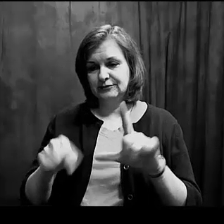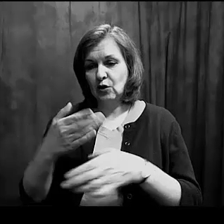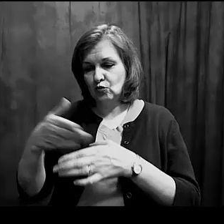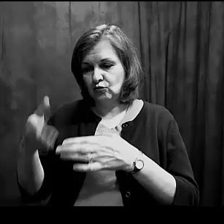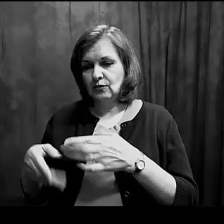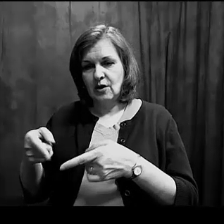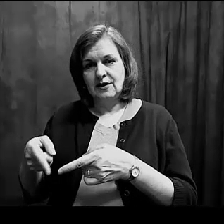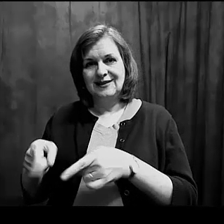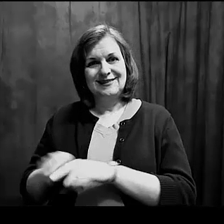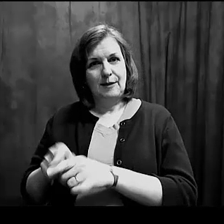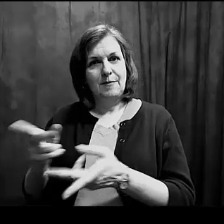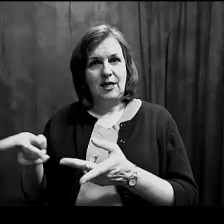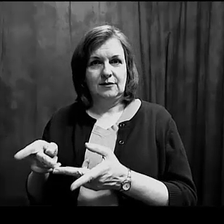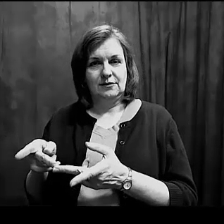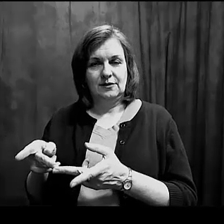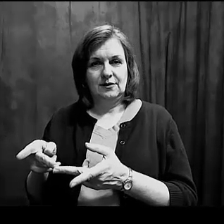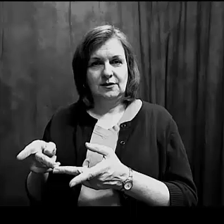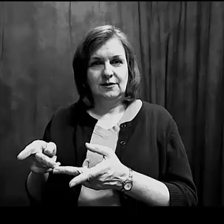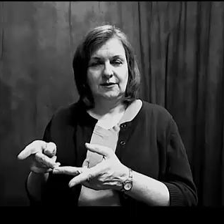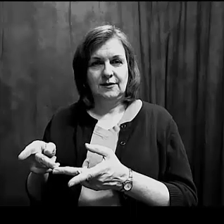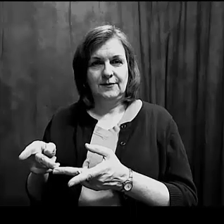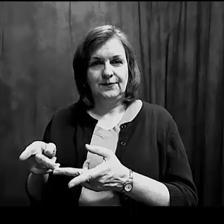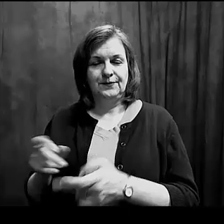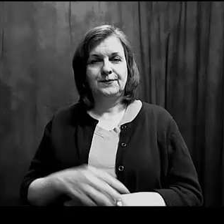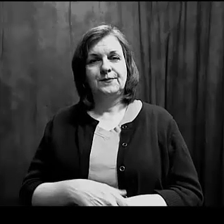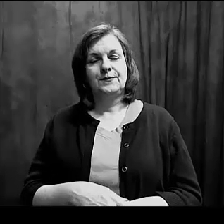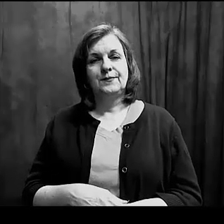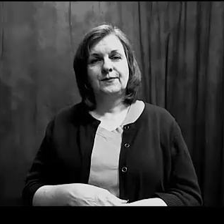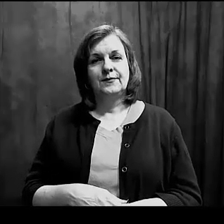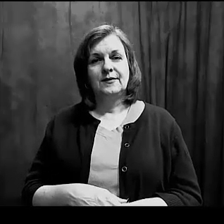we can't lose energy